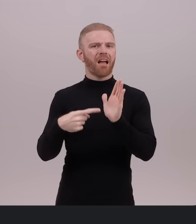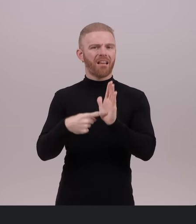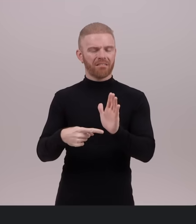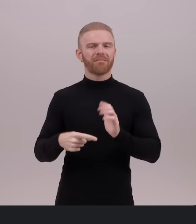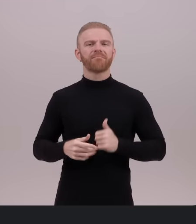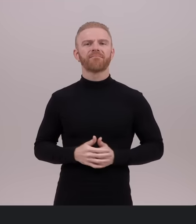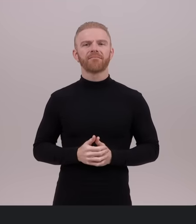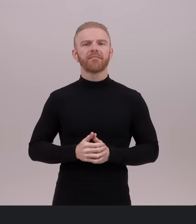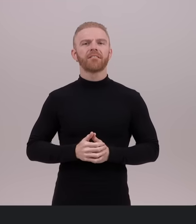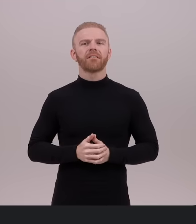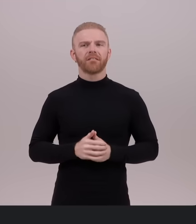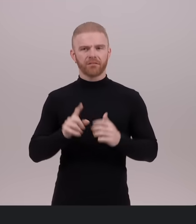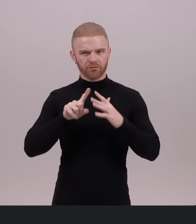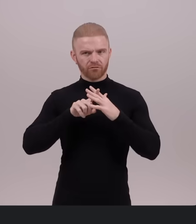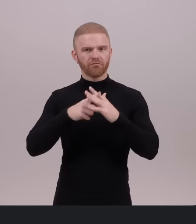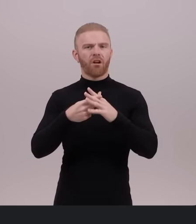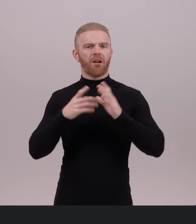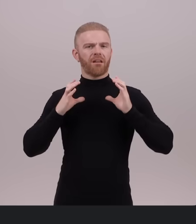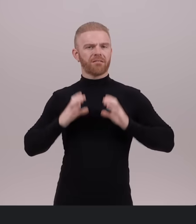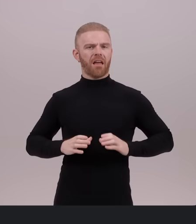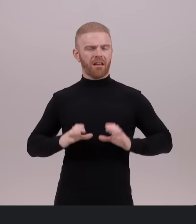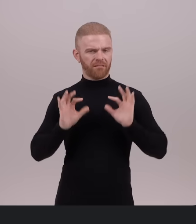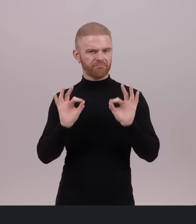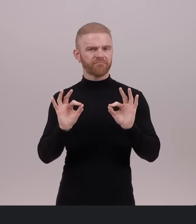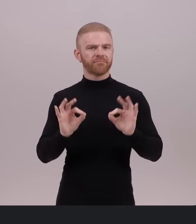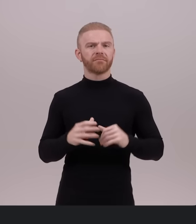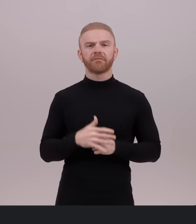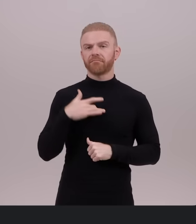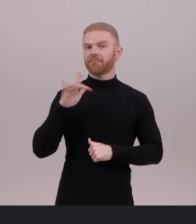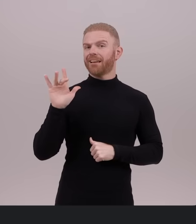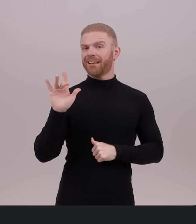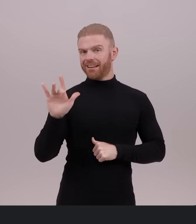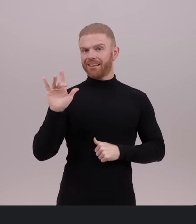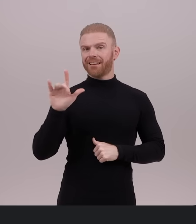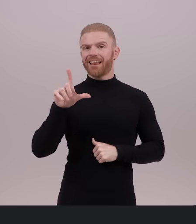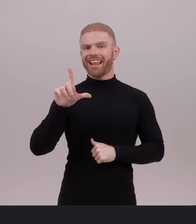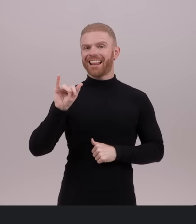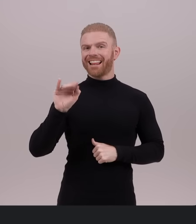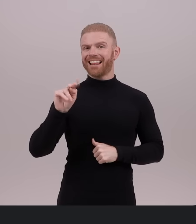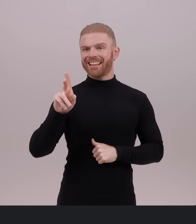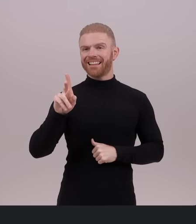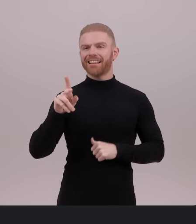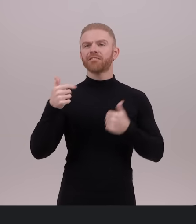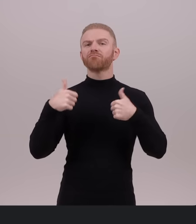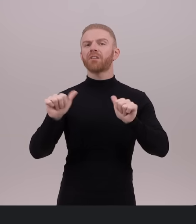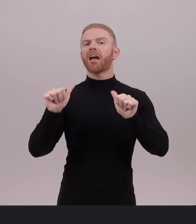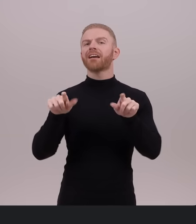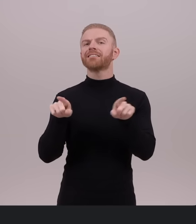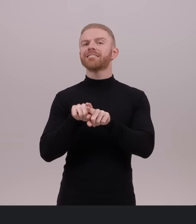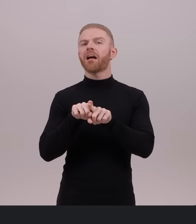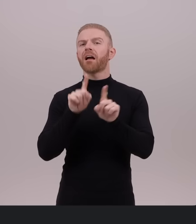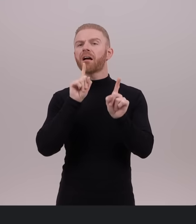And if I just go ahead and click on the link that it's telling me to click, and try that same exact prompt in the same playground that you saw earlier,